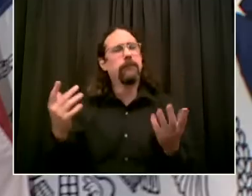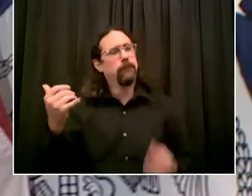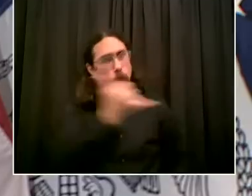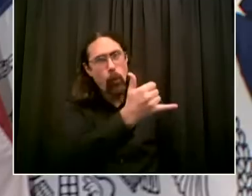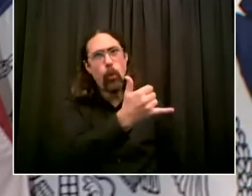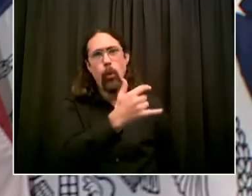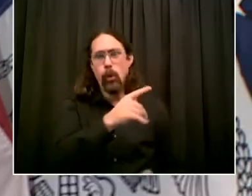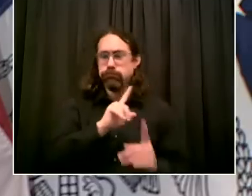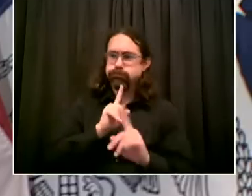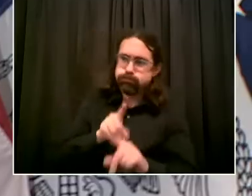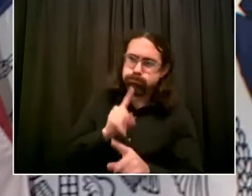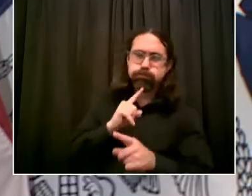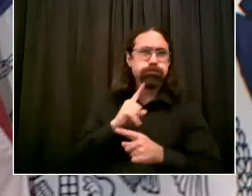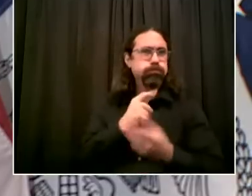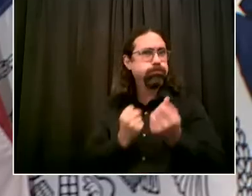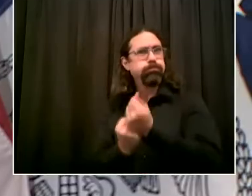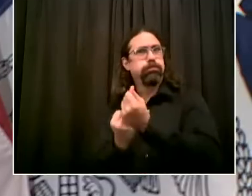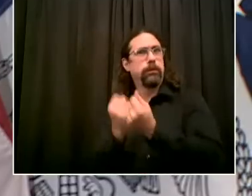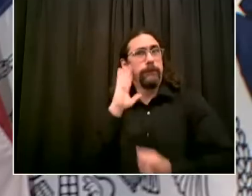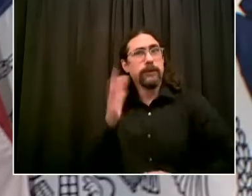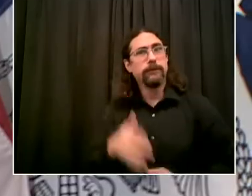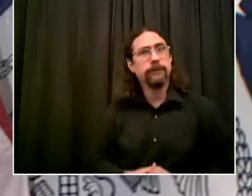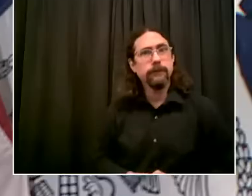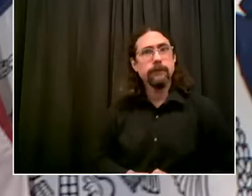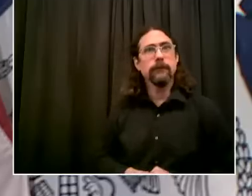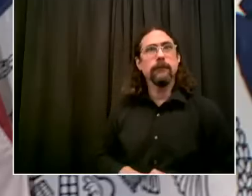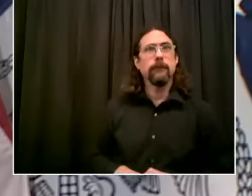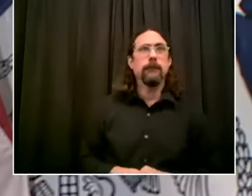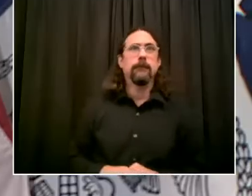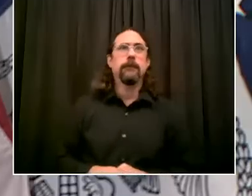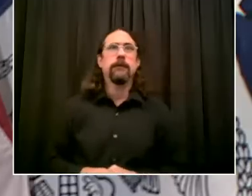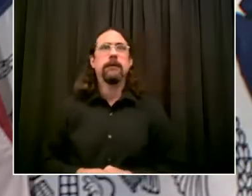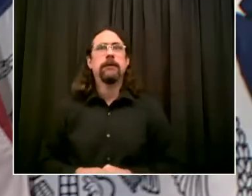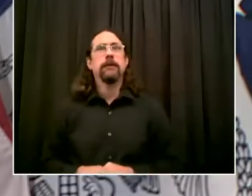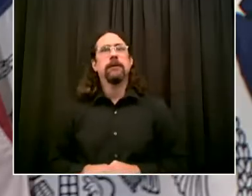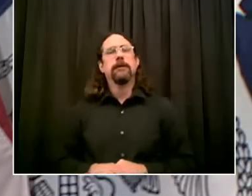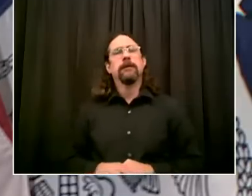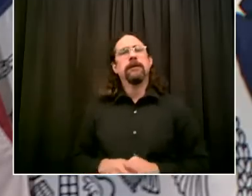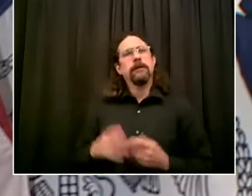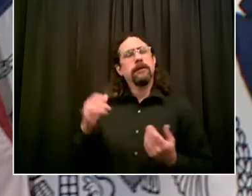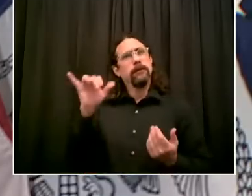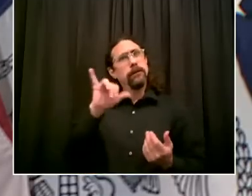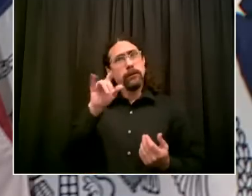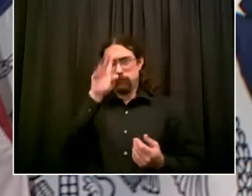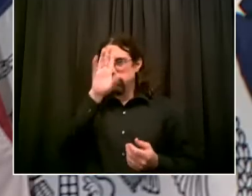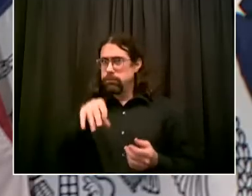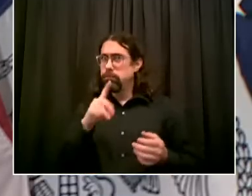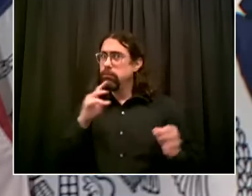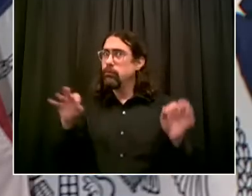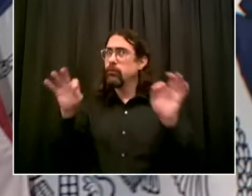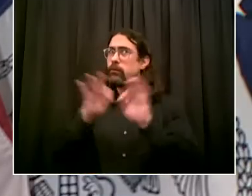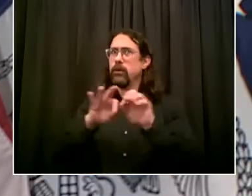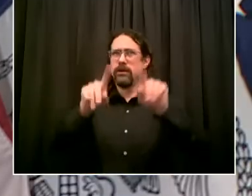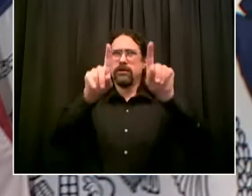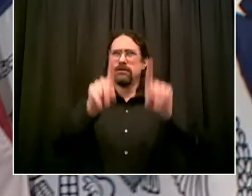TURN TO THE DEPARTMENT OF SMALL BUSINESS SERVICES. THEY WILL TRY WITH EVERY TOOL YOU H HVAE TO GET YOU THROUGH THE CRCRSIISIS . NOW, LET'S TALK ABOUT TESTING